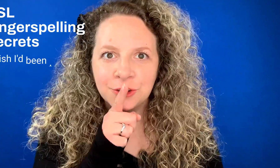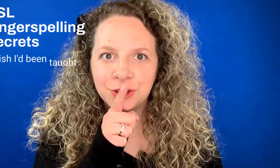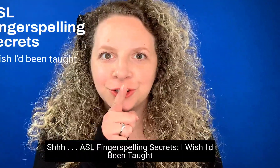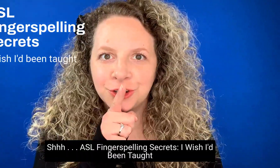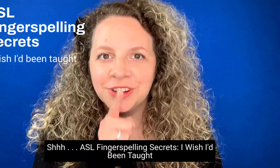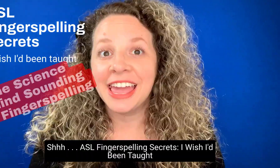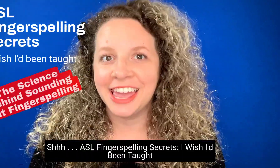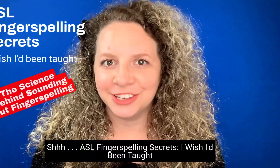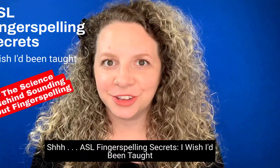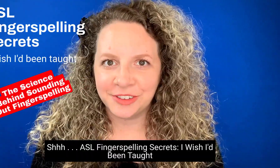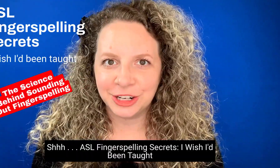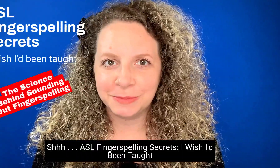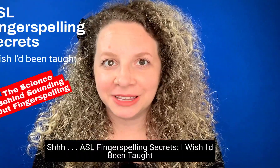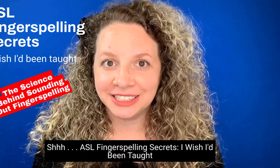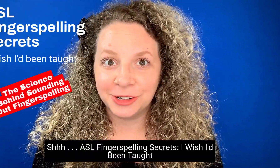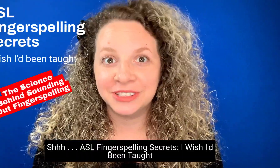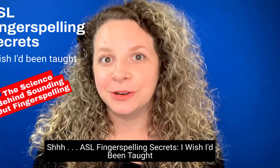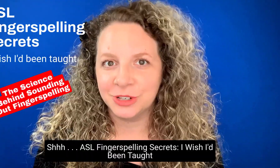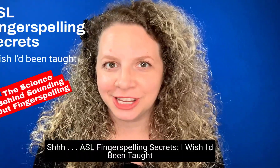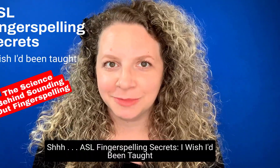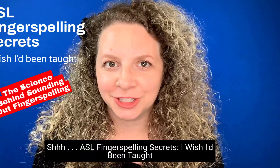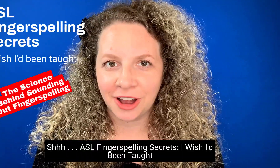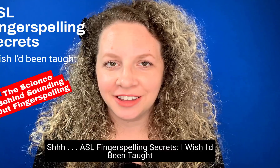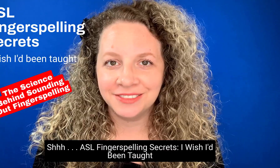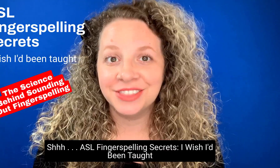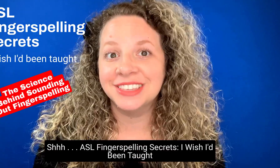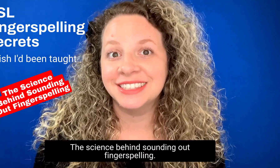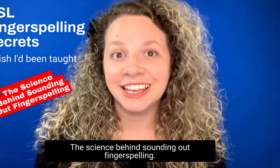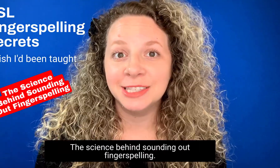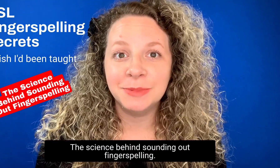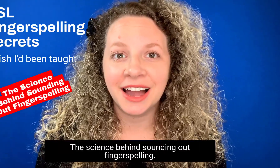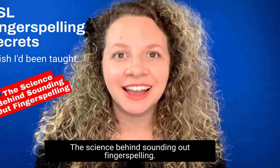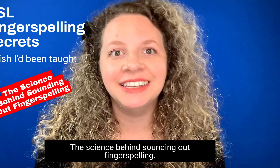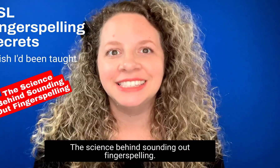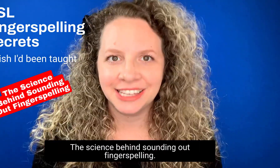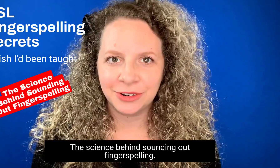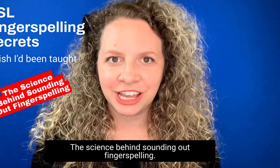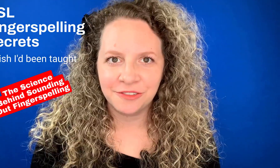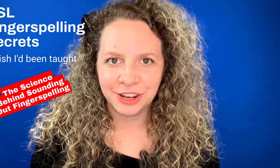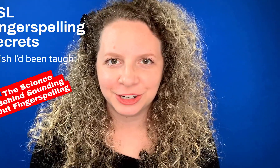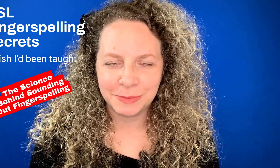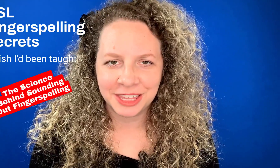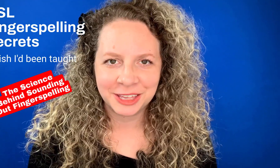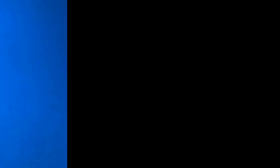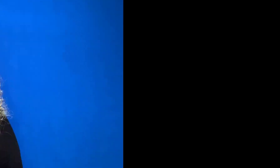ASL Fingerspelling Secrets I Wish I’d Been Taught. The science behind sounding out fingerspelling.